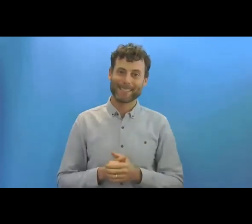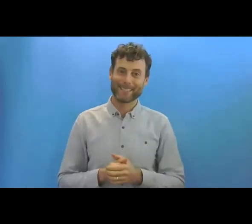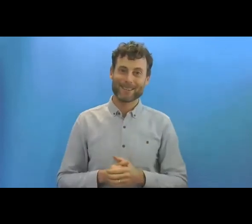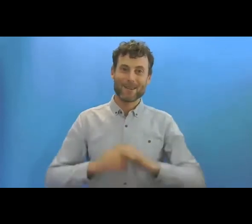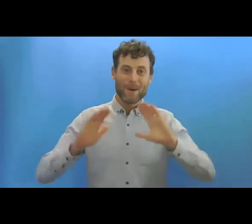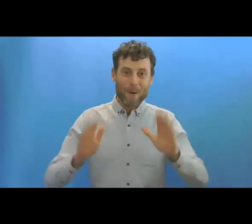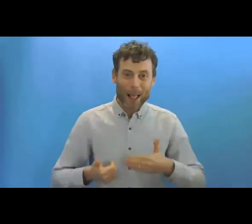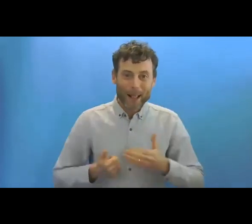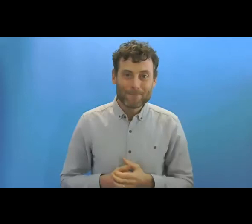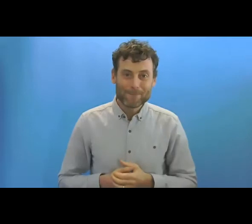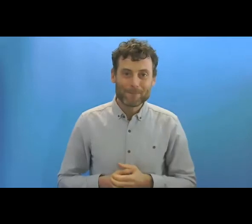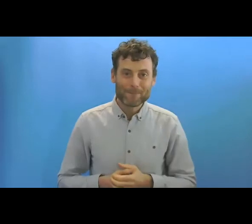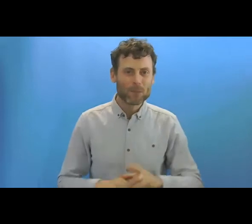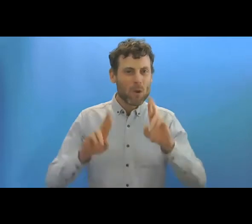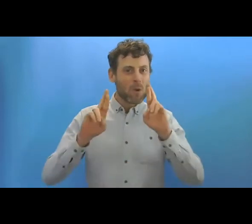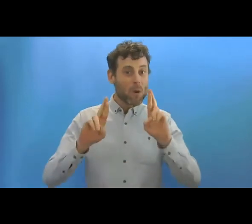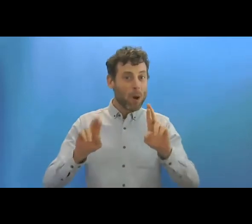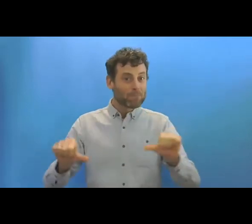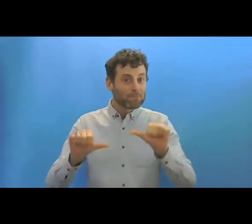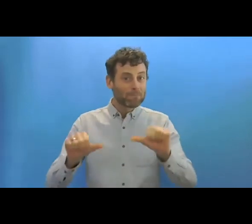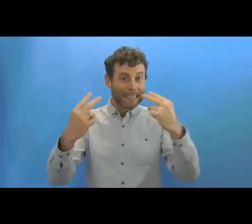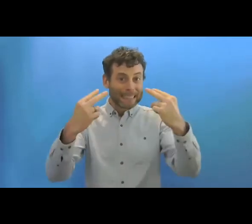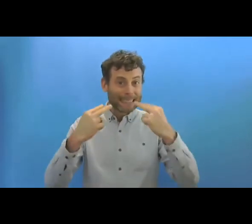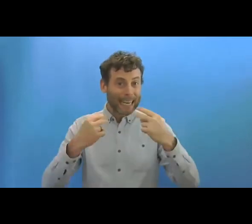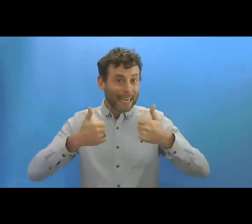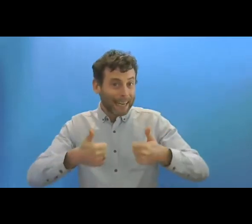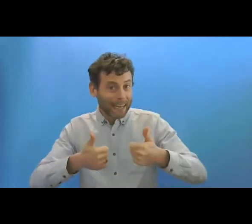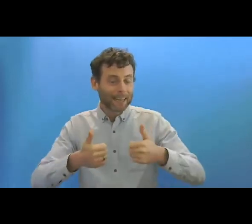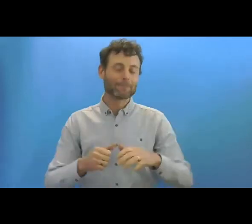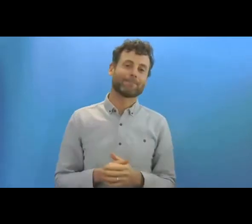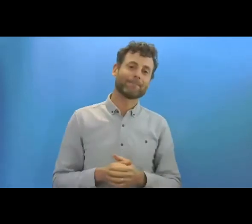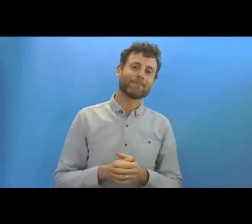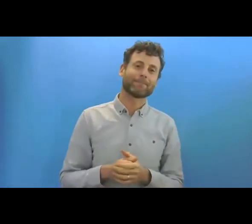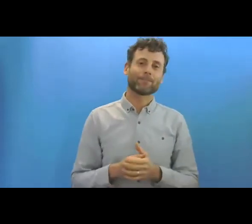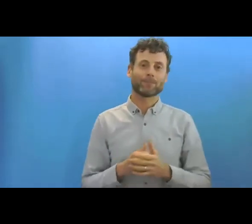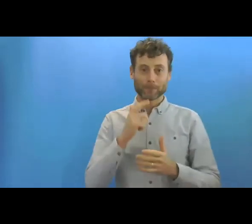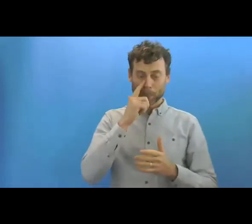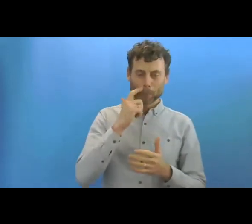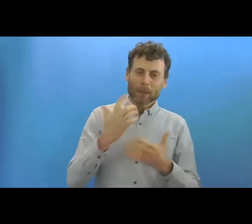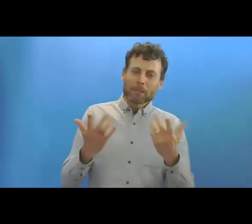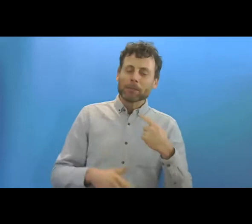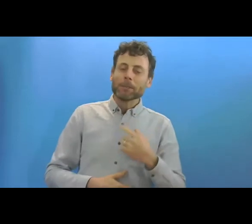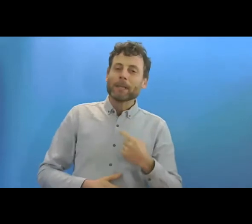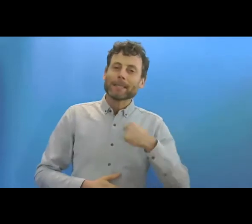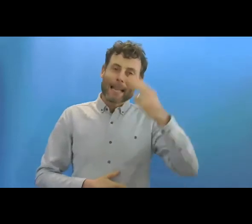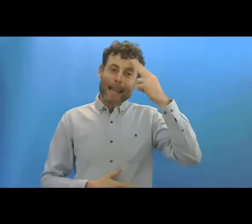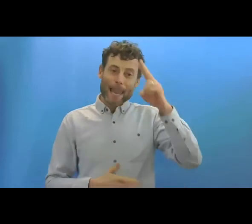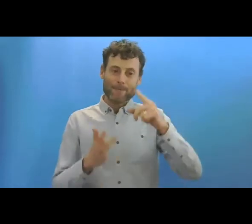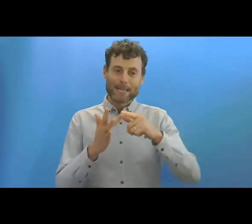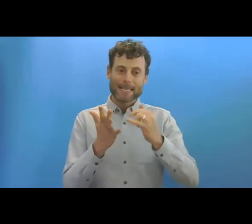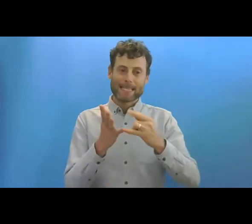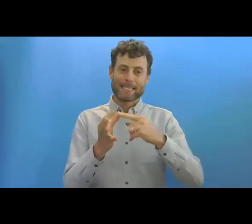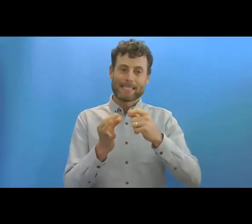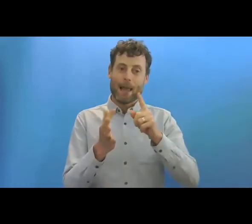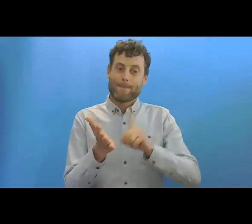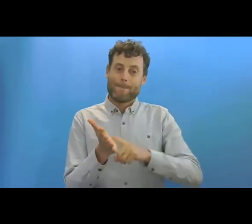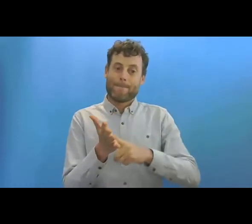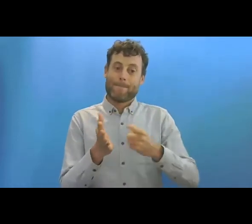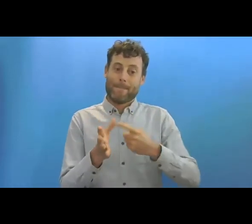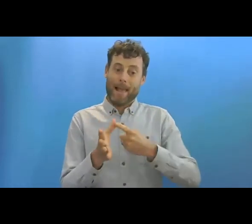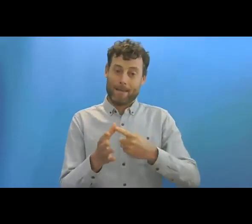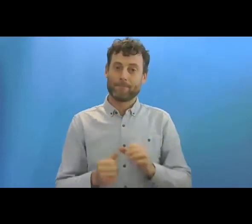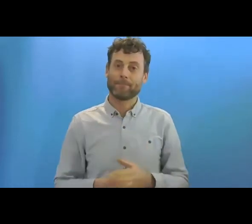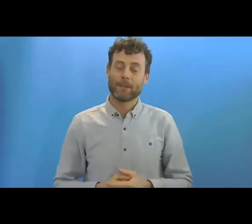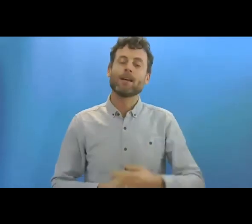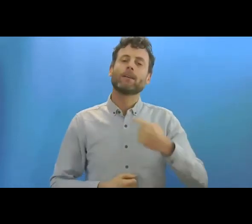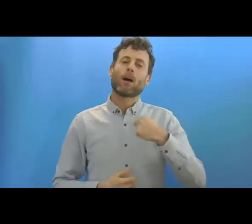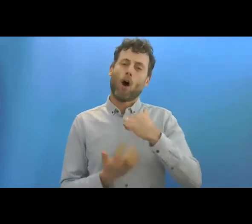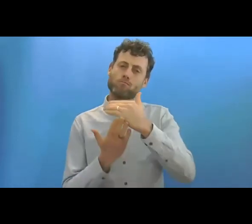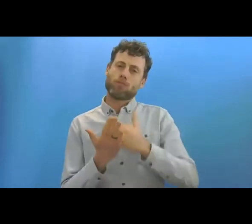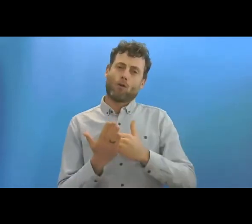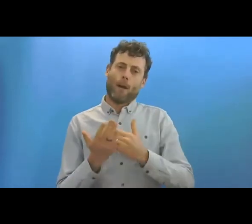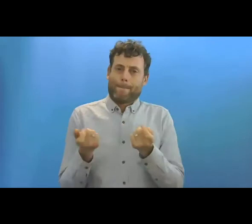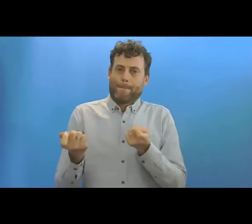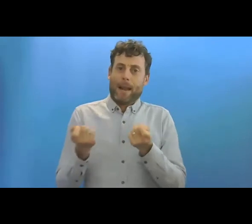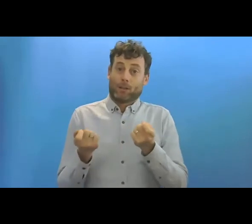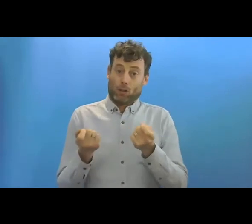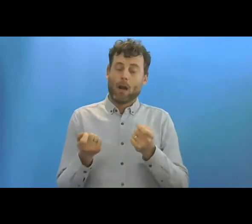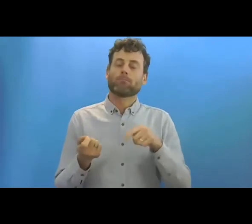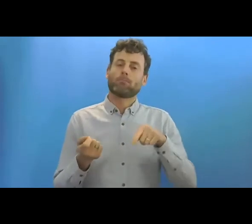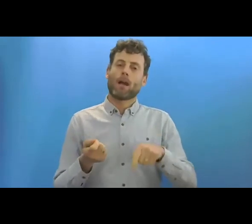Hello, welcome. Hopefully you can all hear me or see me.